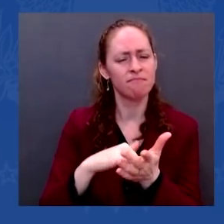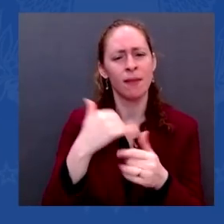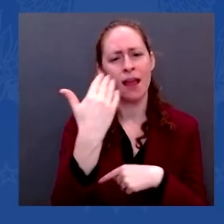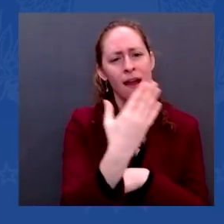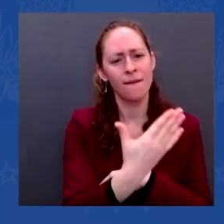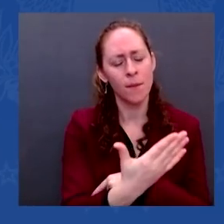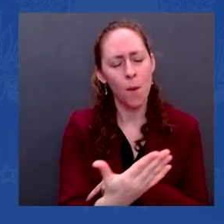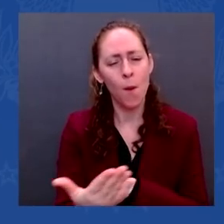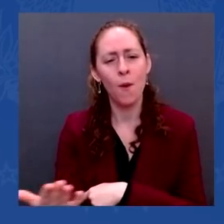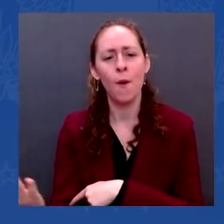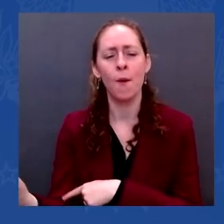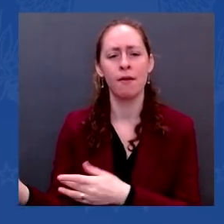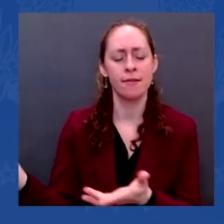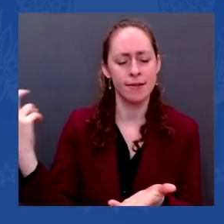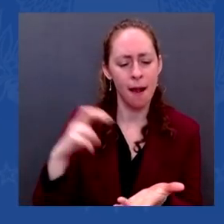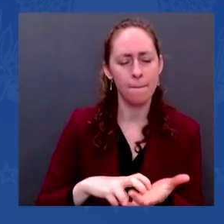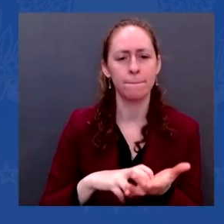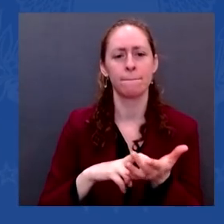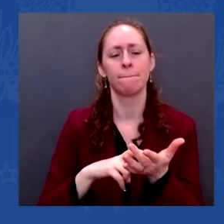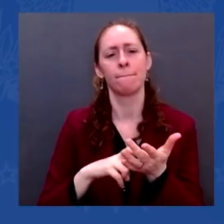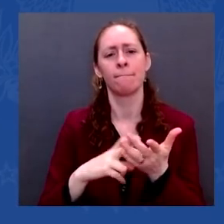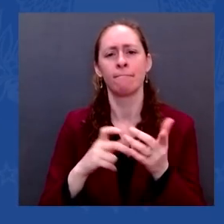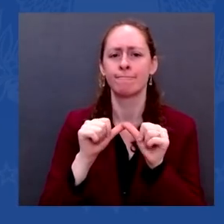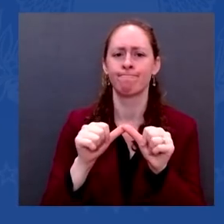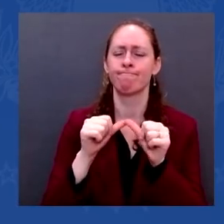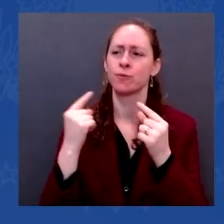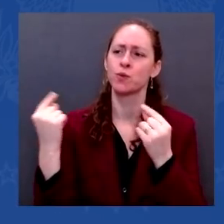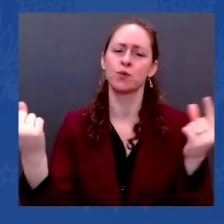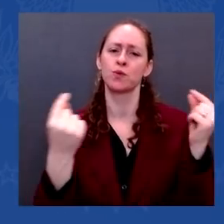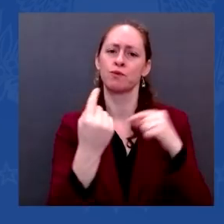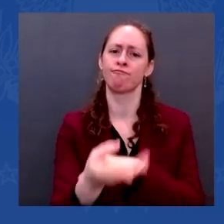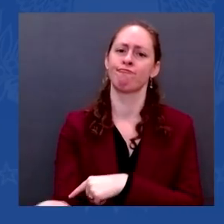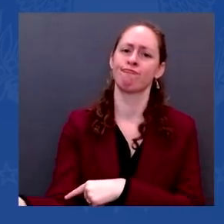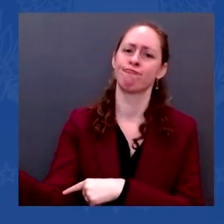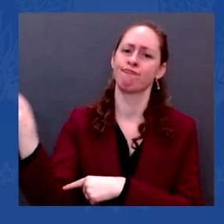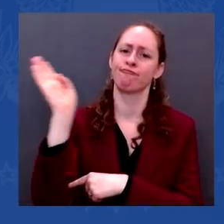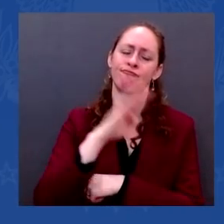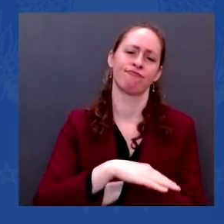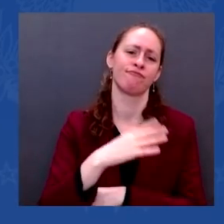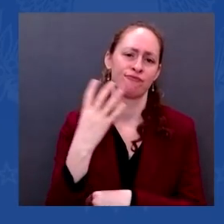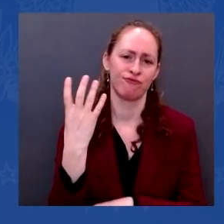And they're the people who deserve our recognition and our credit.